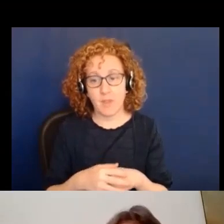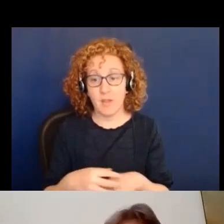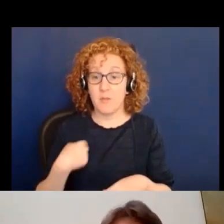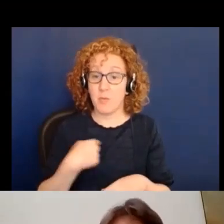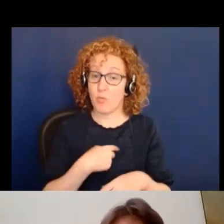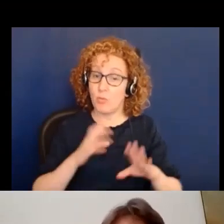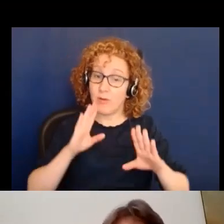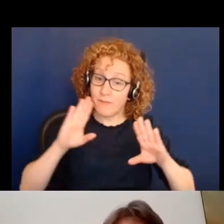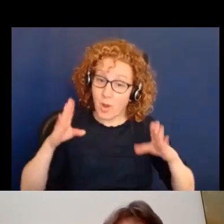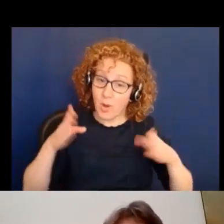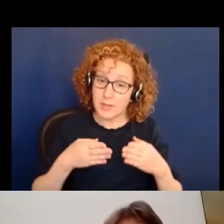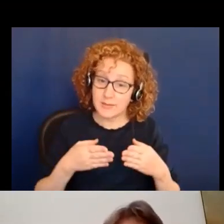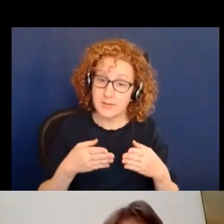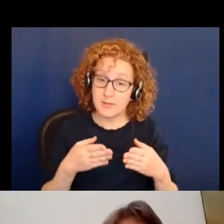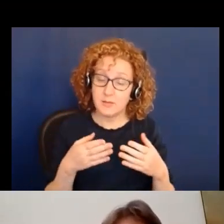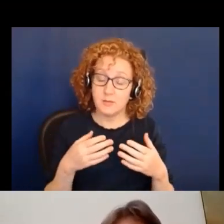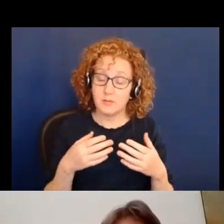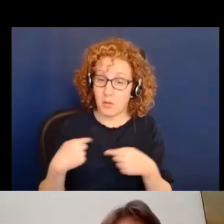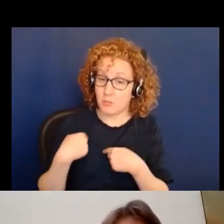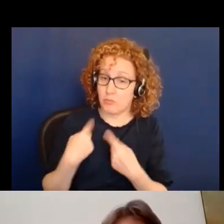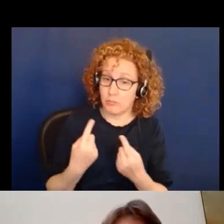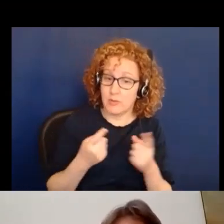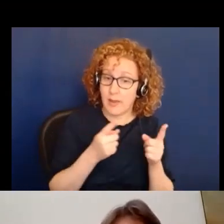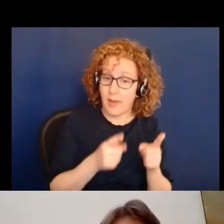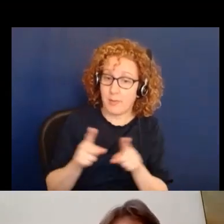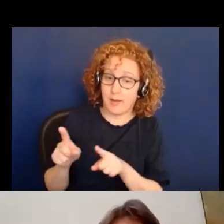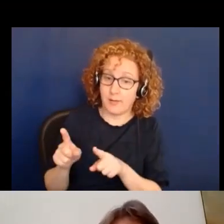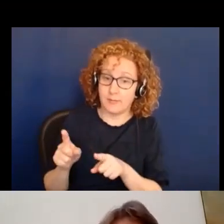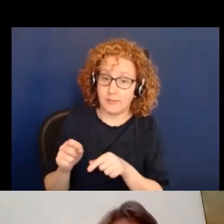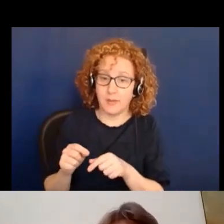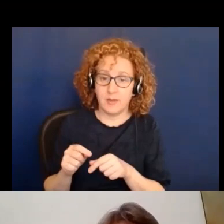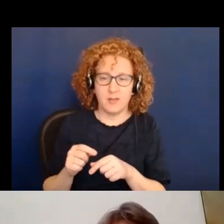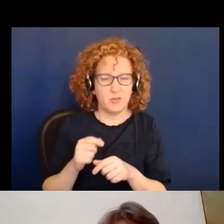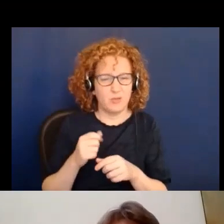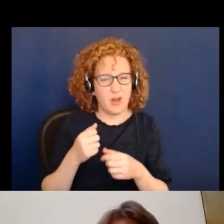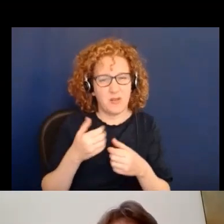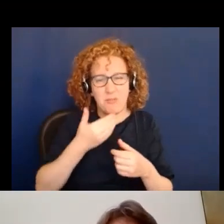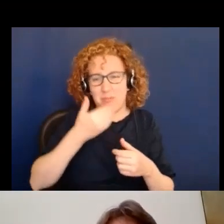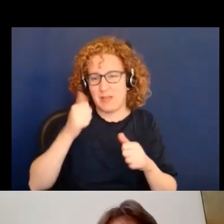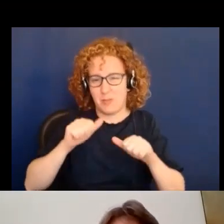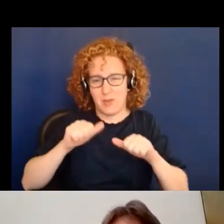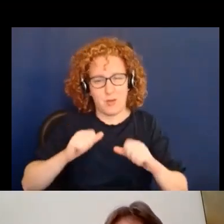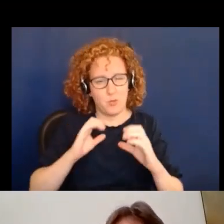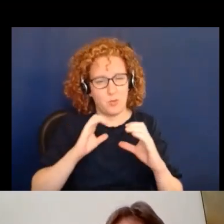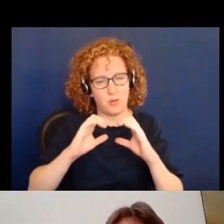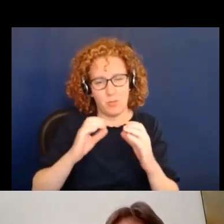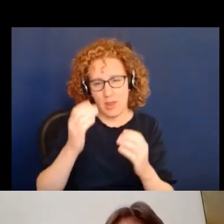we just focus on what's happening at the time and communicate as best as we can the the the